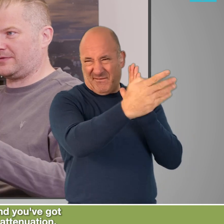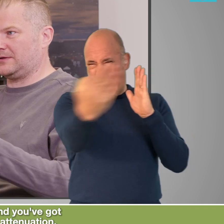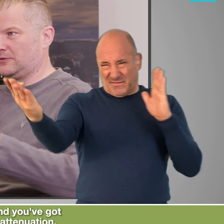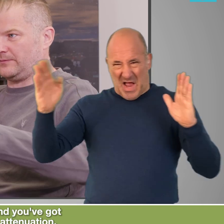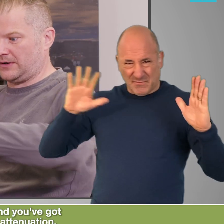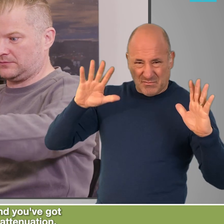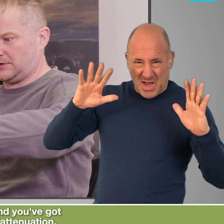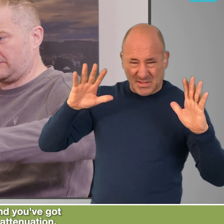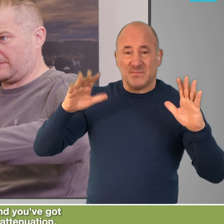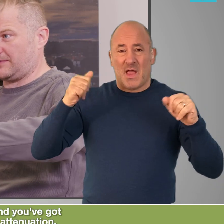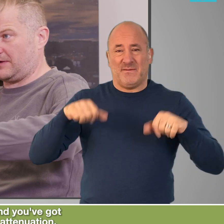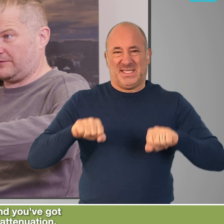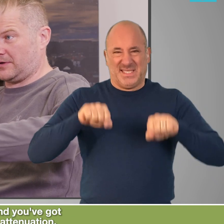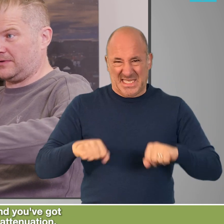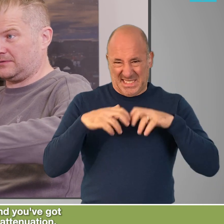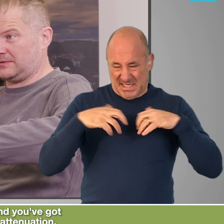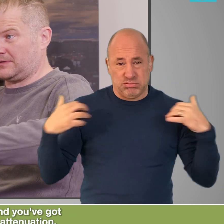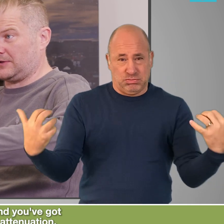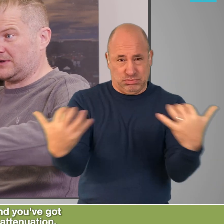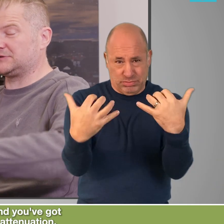seating come down and you've got this area that can be attenuation.